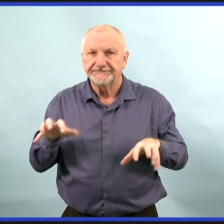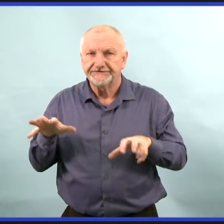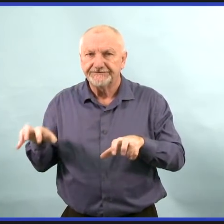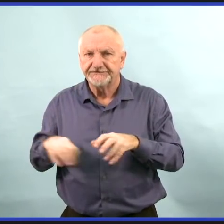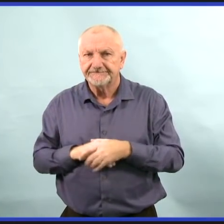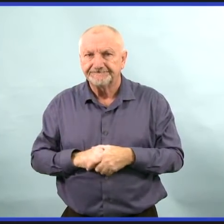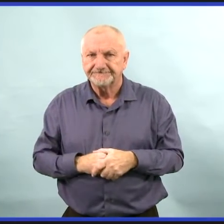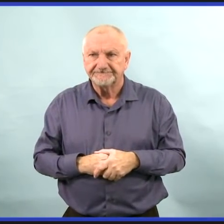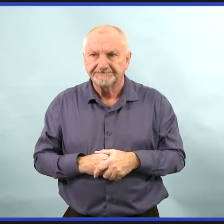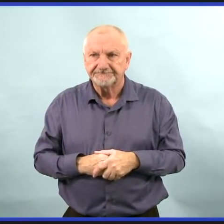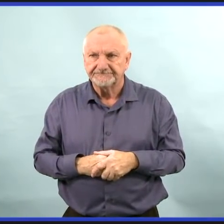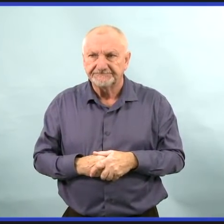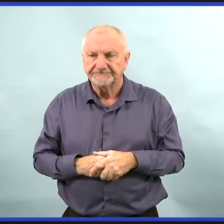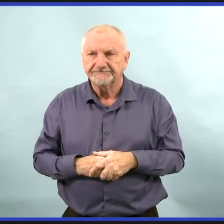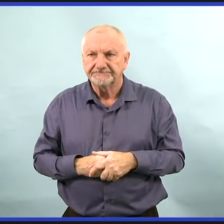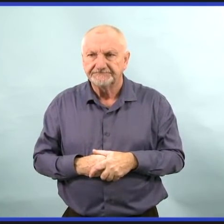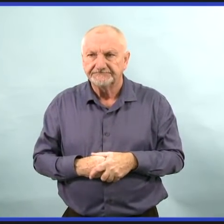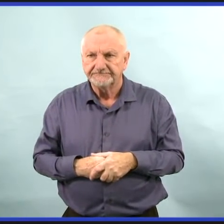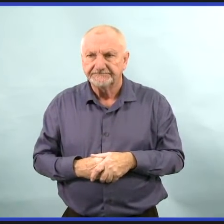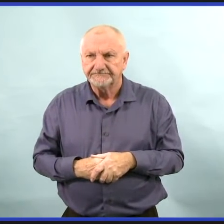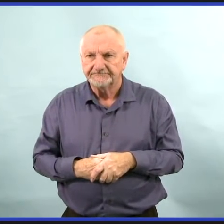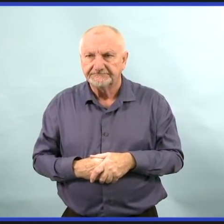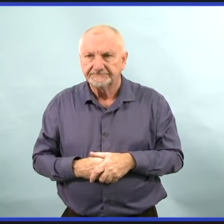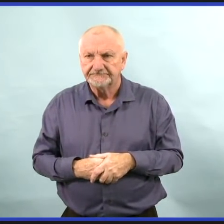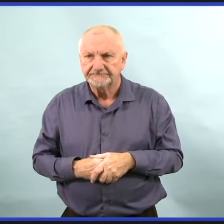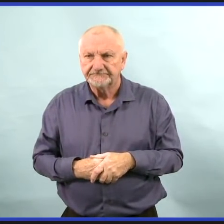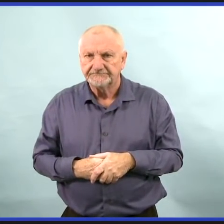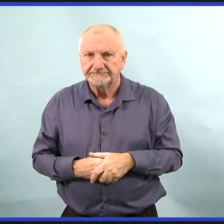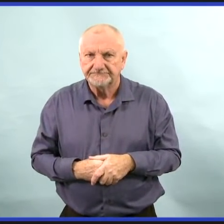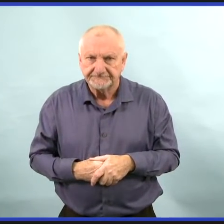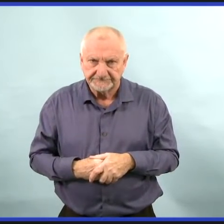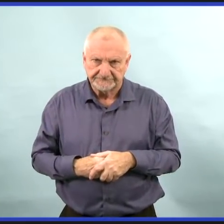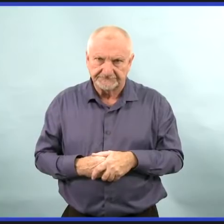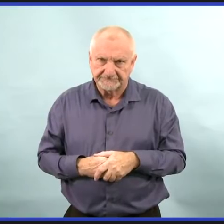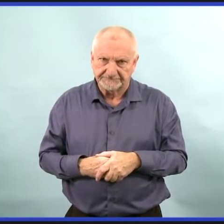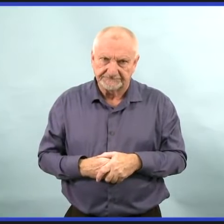measures that we implement under the public health restrictions are are one facet of that